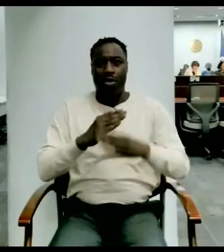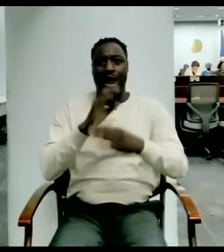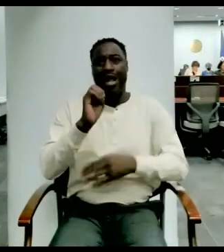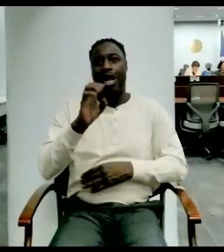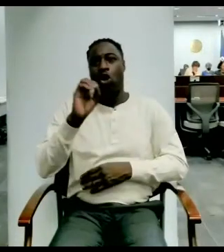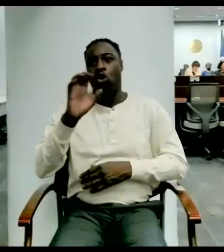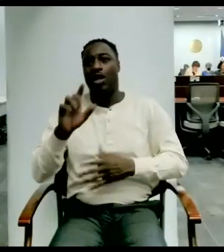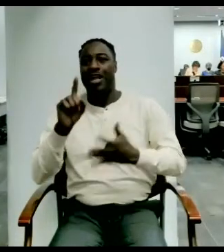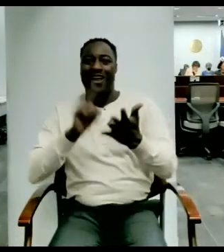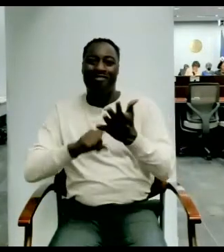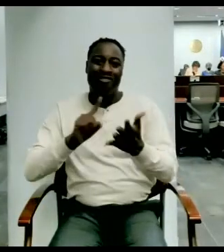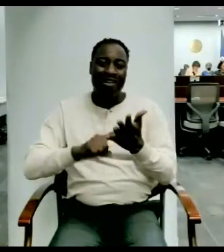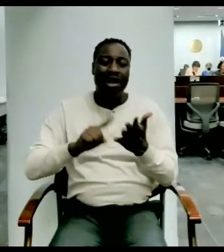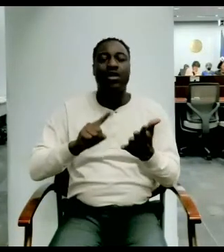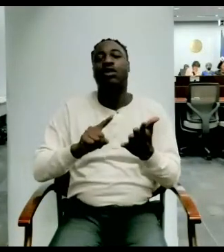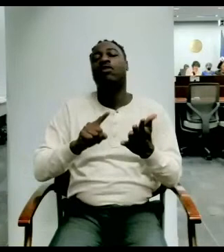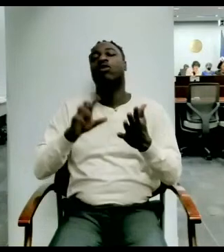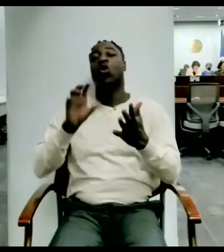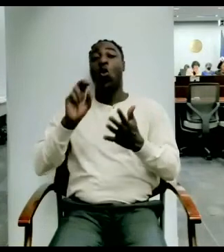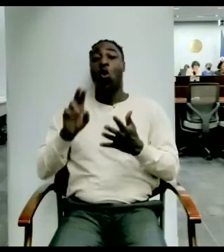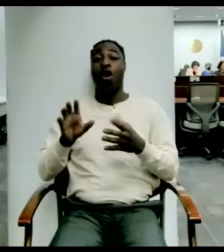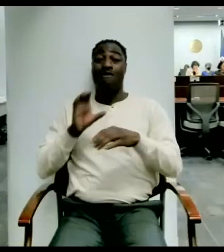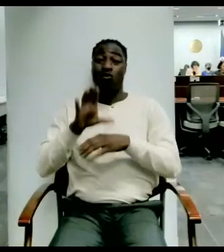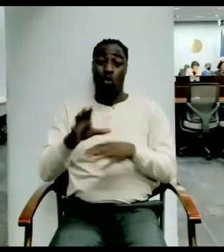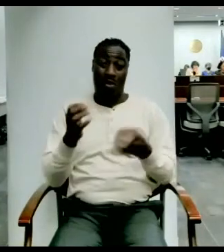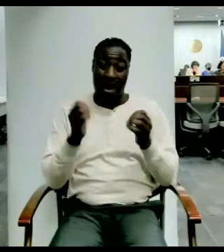investigative or enforcement efforts is very important.